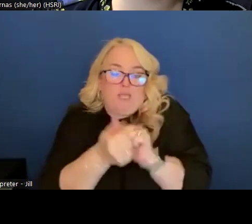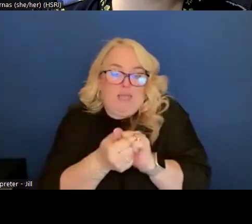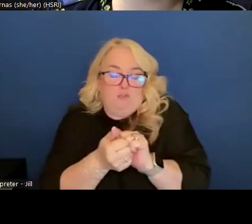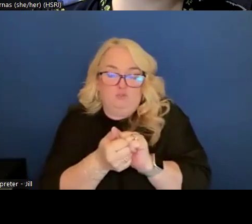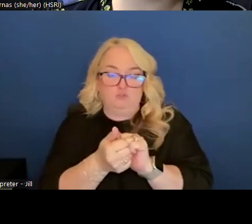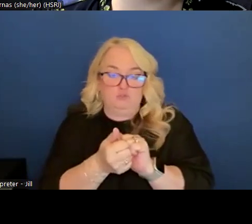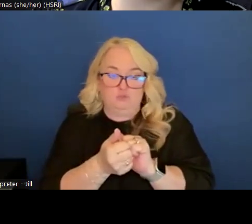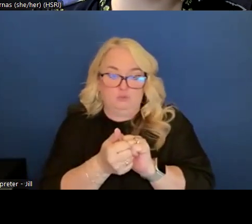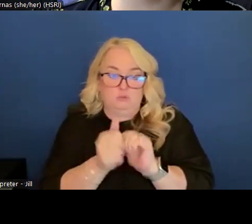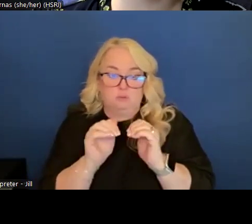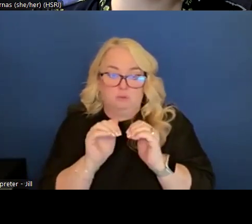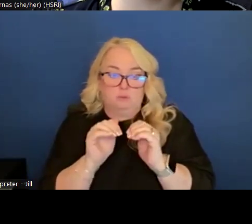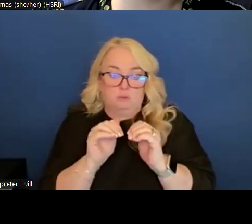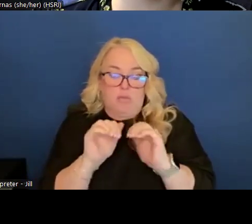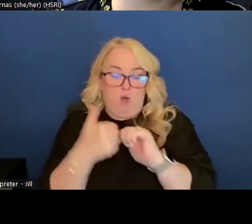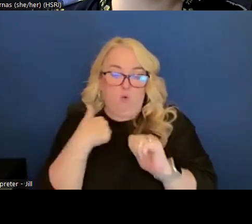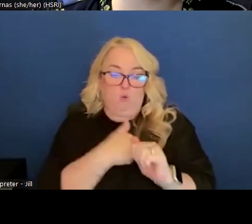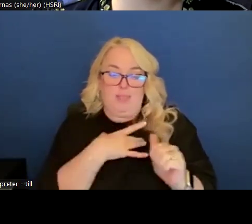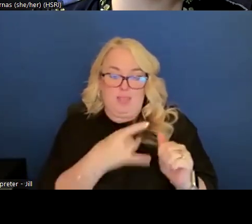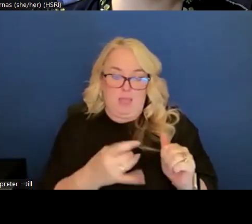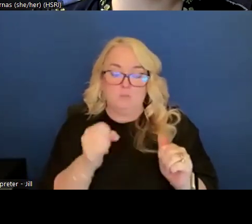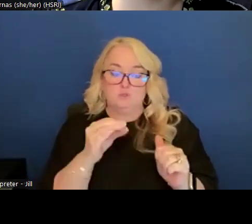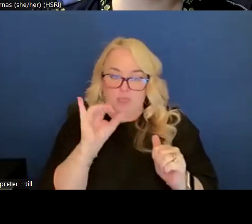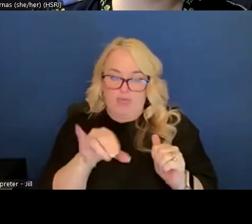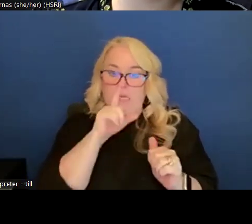we necessarily like. So I'd say that is the number one reason to